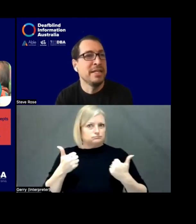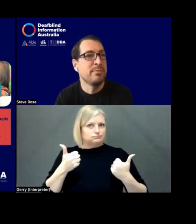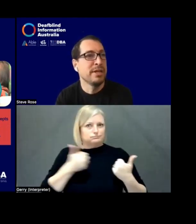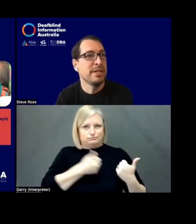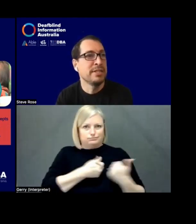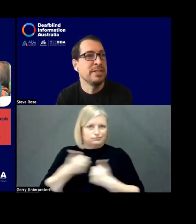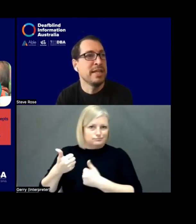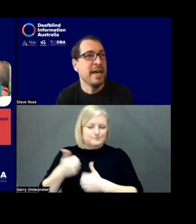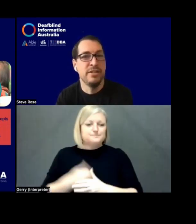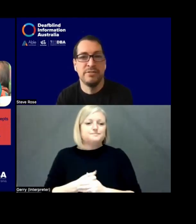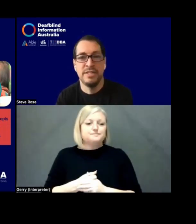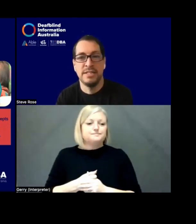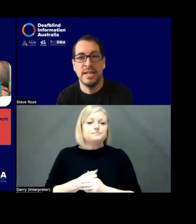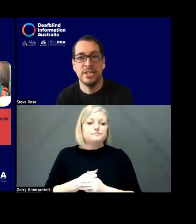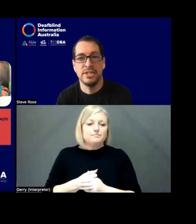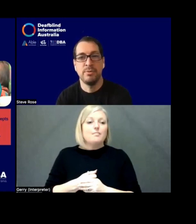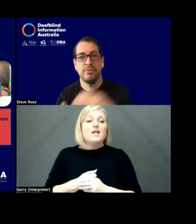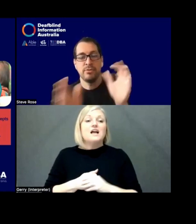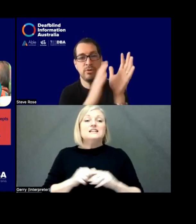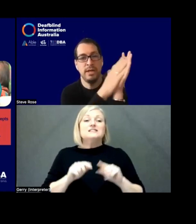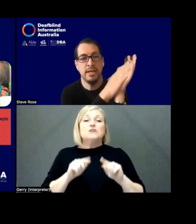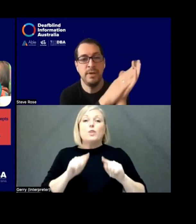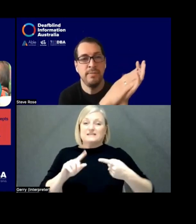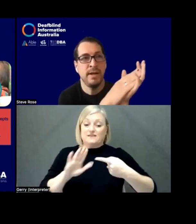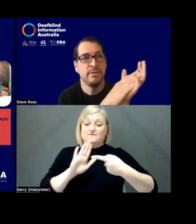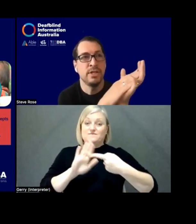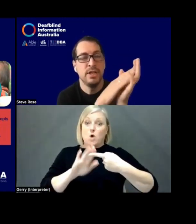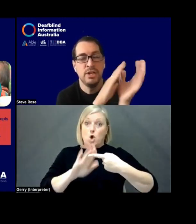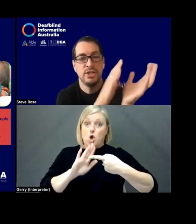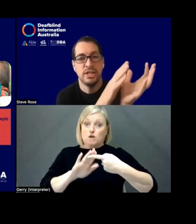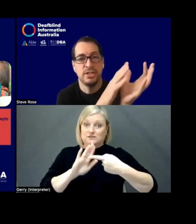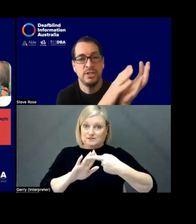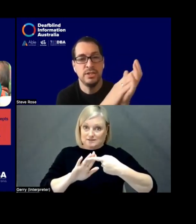It's bringing us to the end of this section. So we've thought a little bit around gestures: